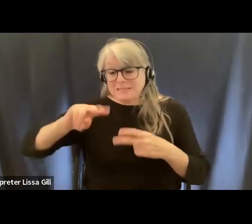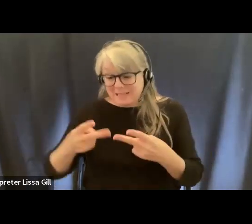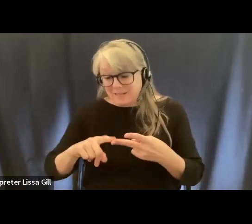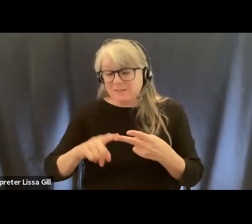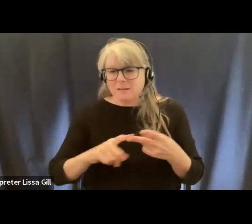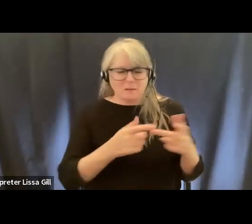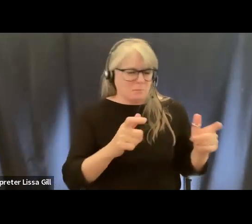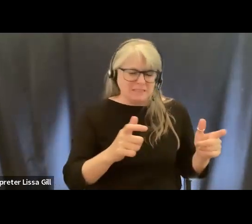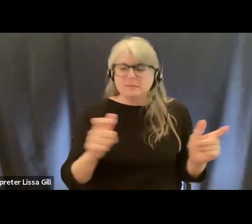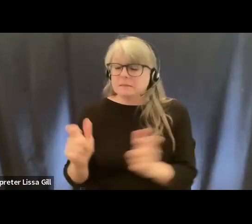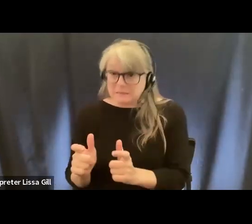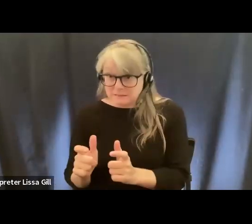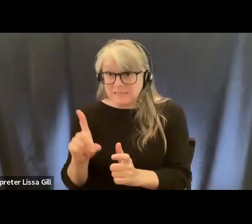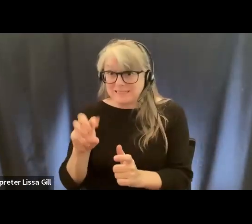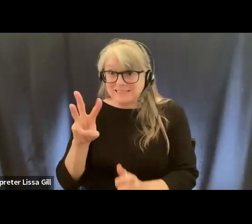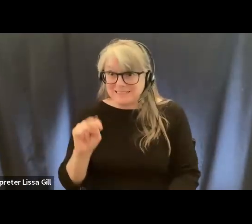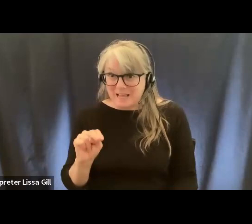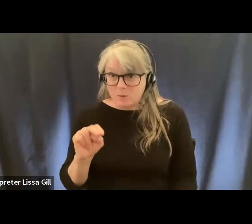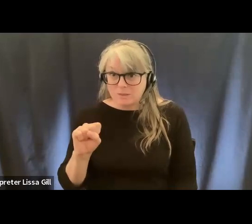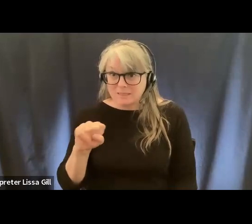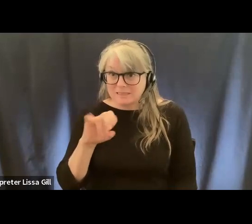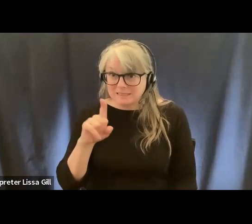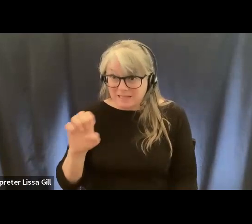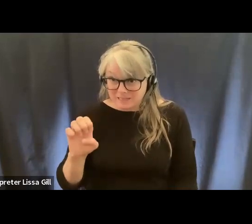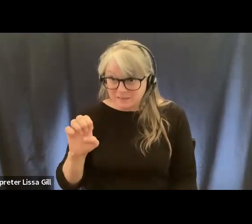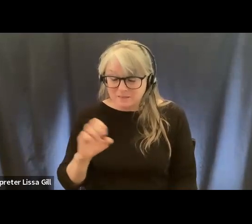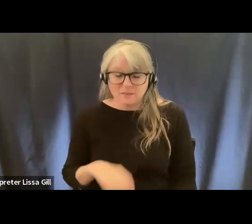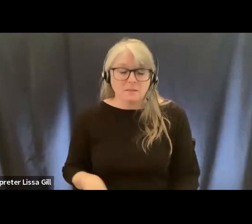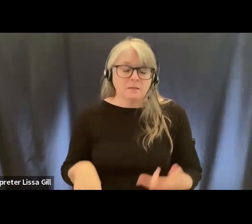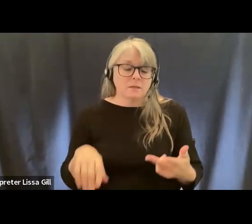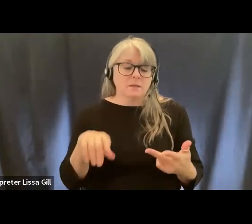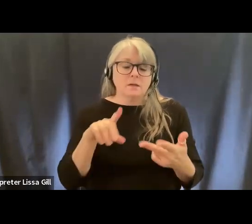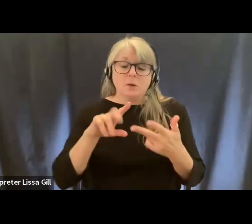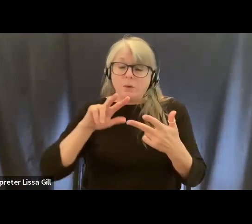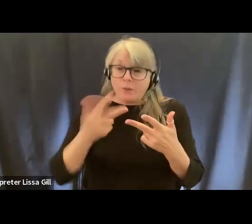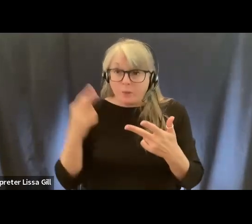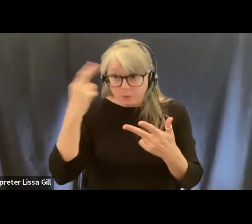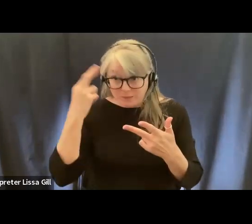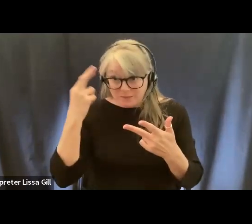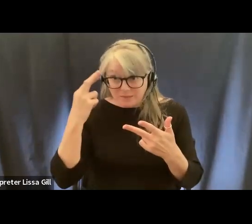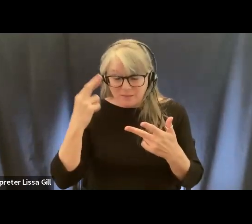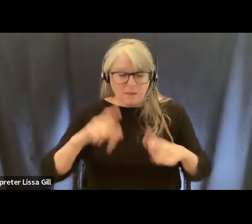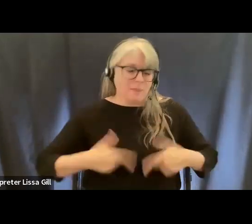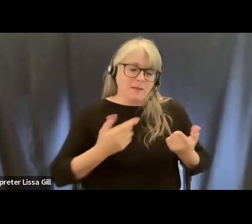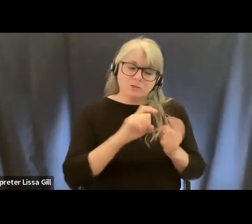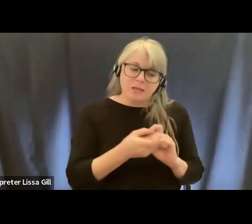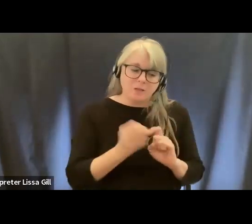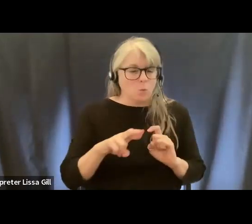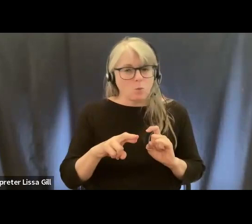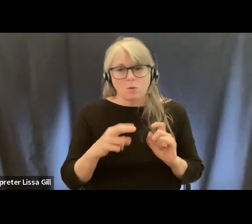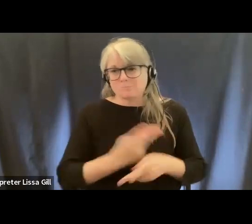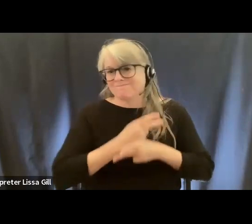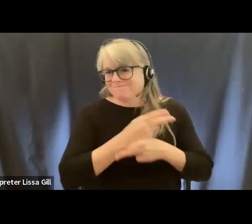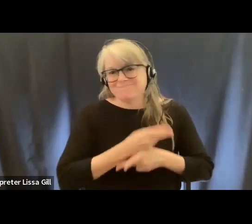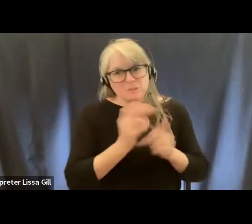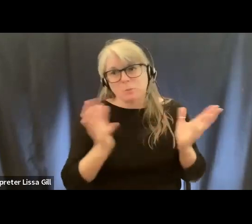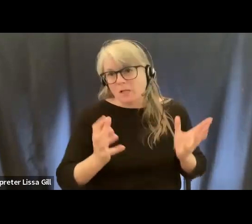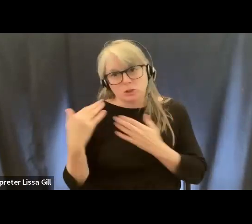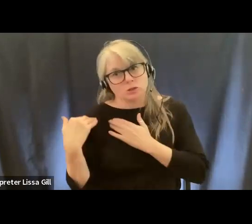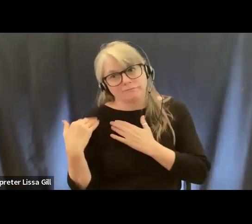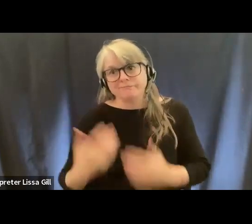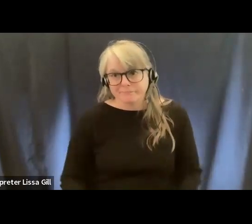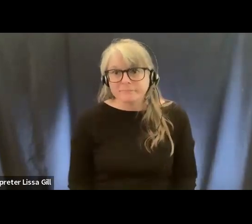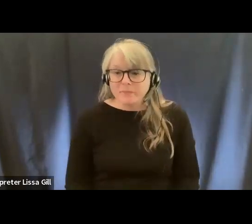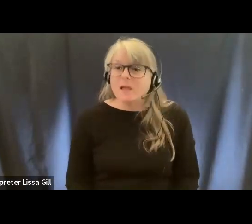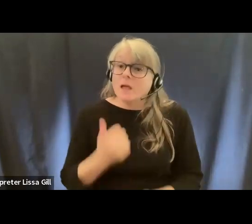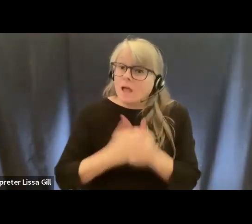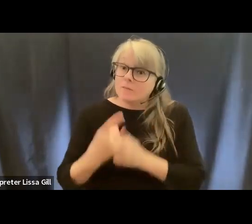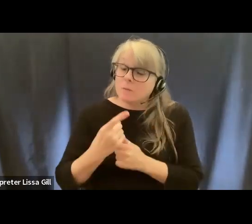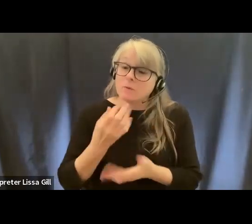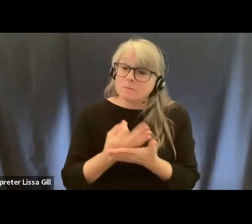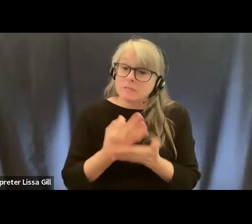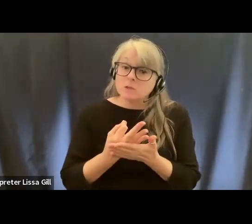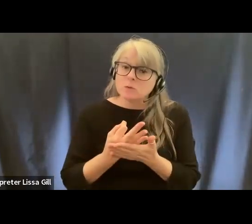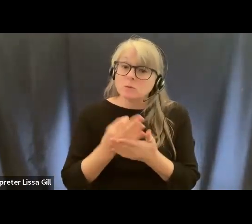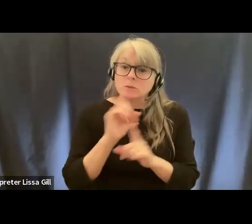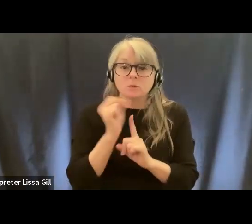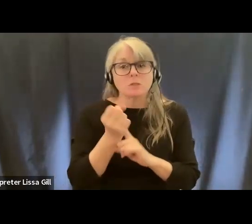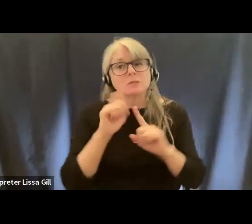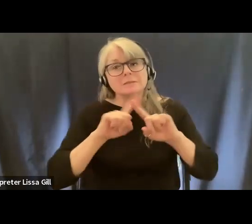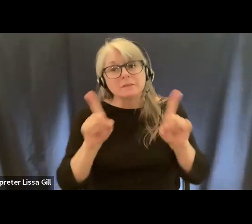Number 3 happens to be the life changes or that the upkeep becomes too much. So, you know, everyone's financial situation is different.